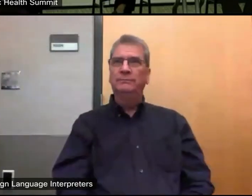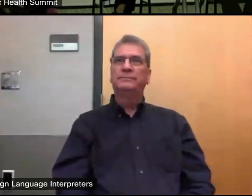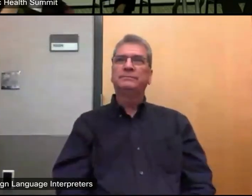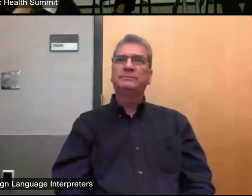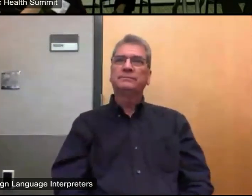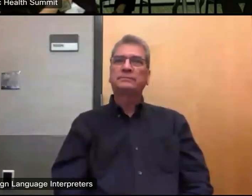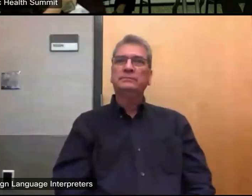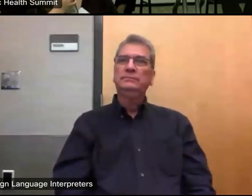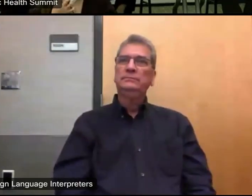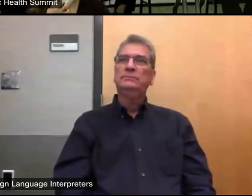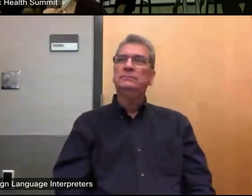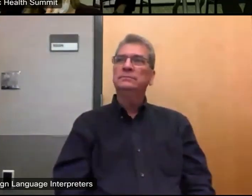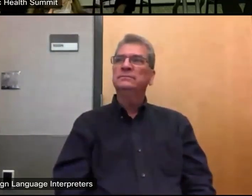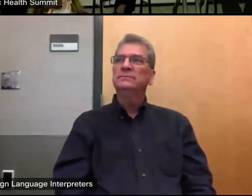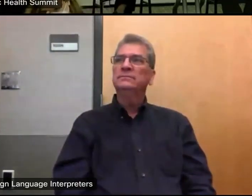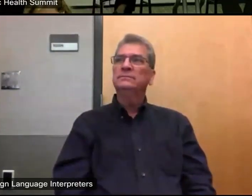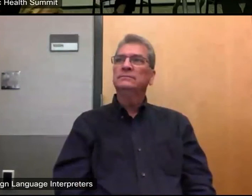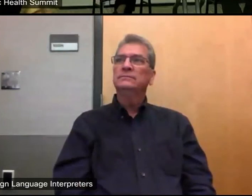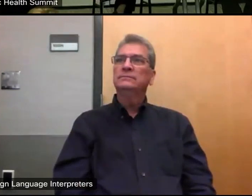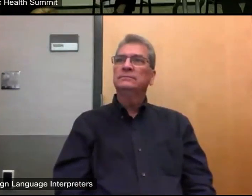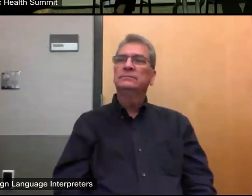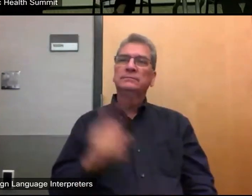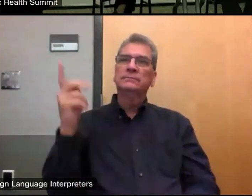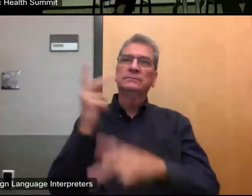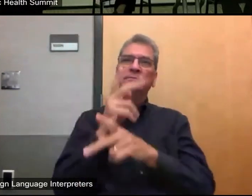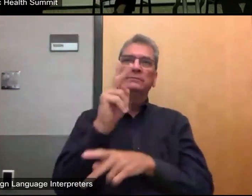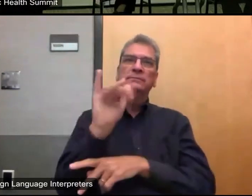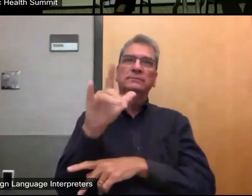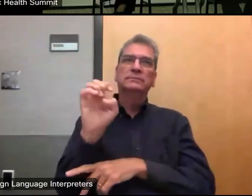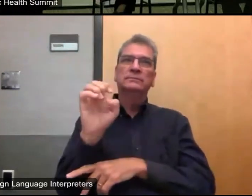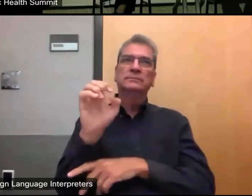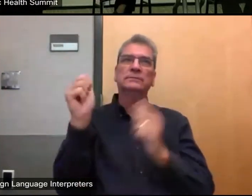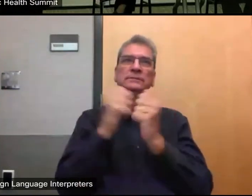over here. My name's Kyle, I'm with health and smart